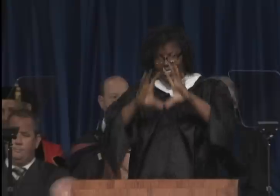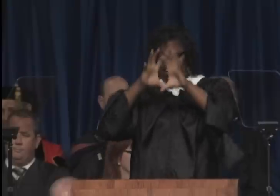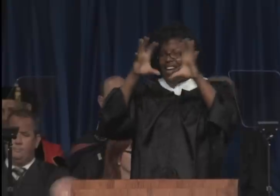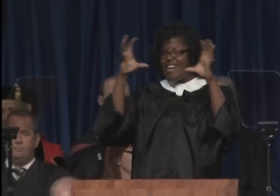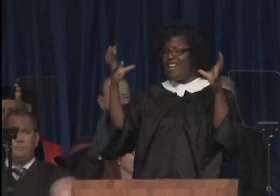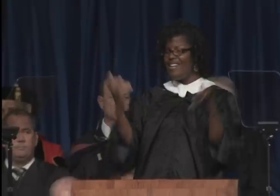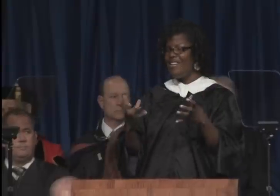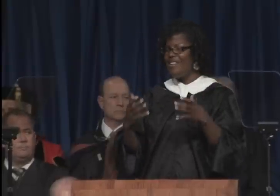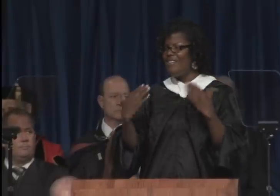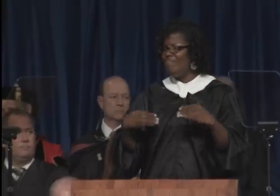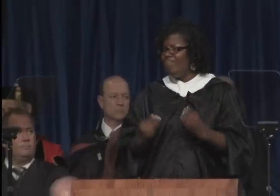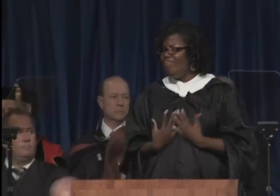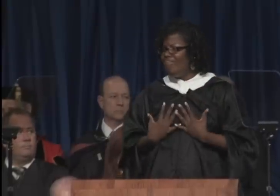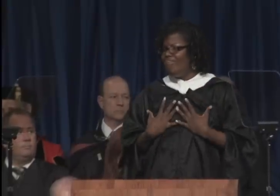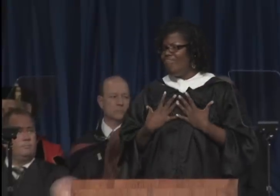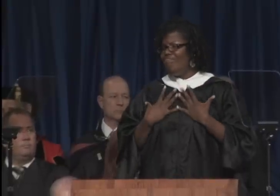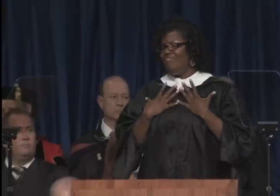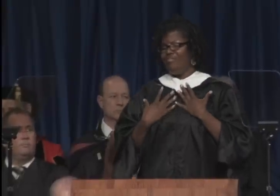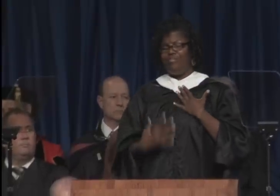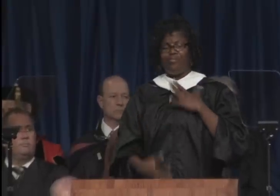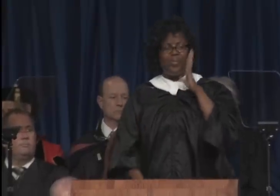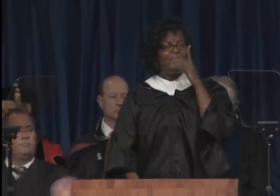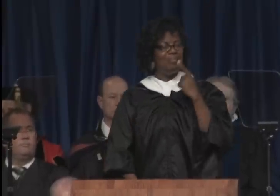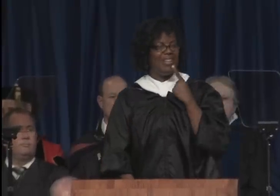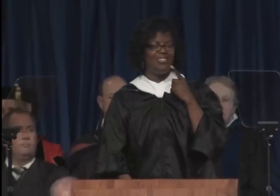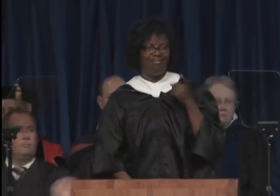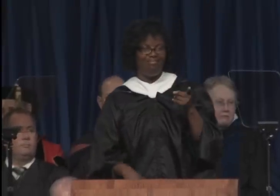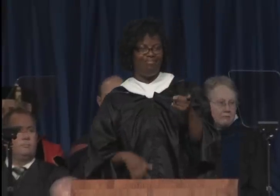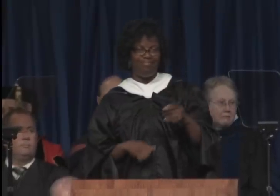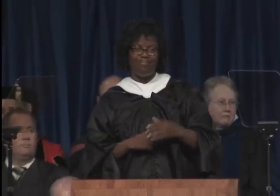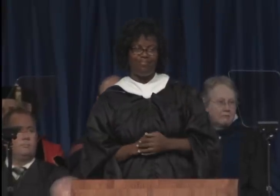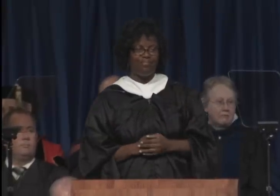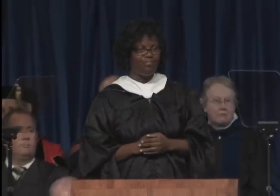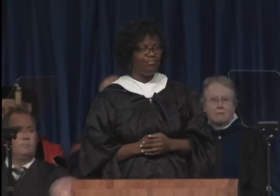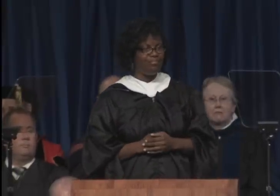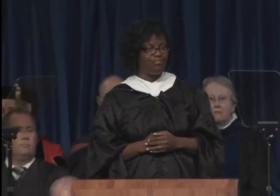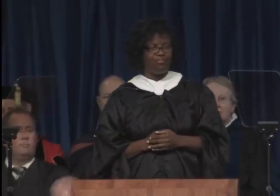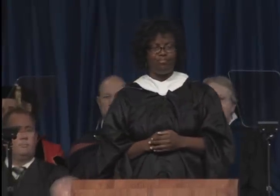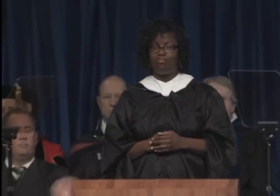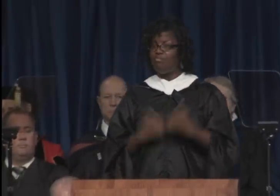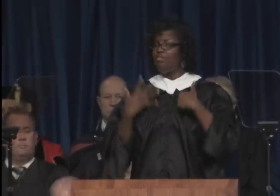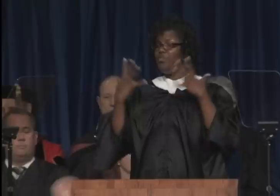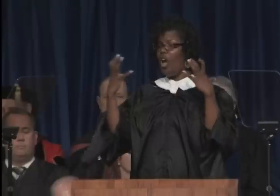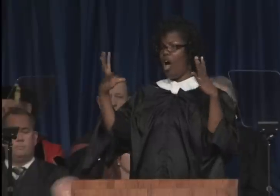and contributions to the ASL field. I will miss her.